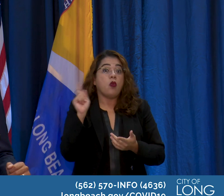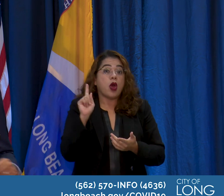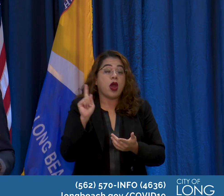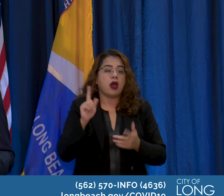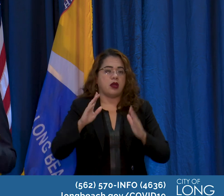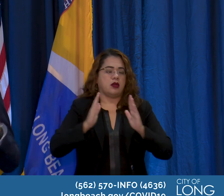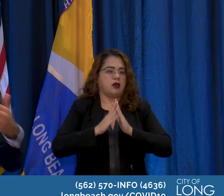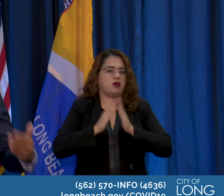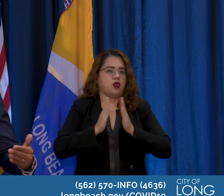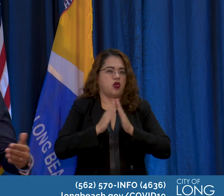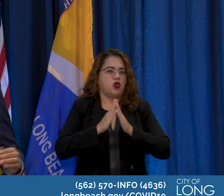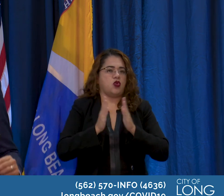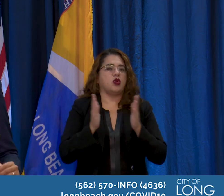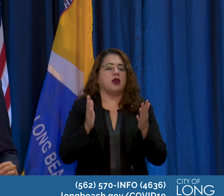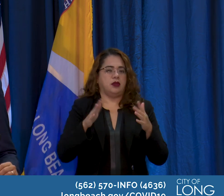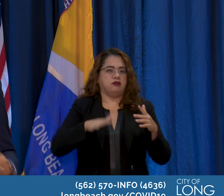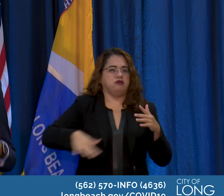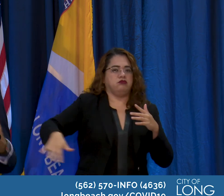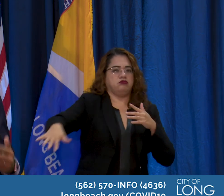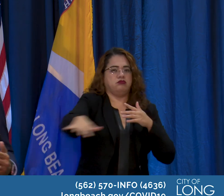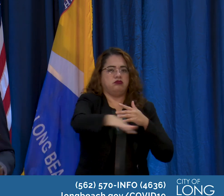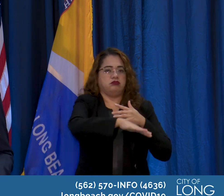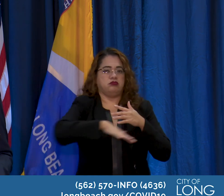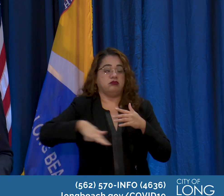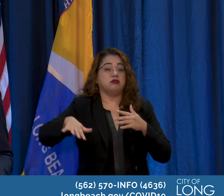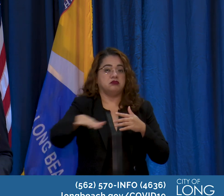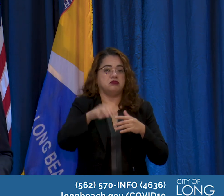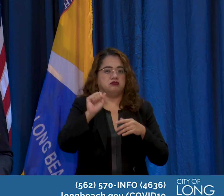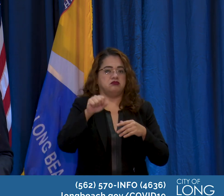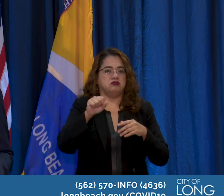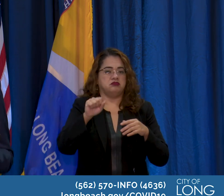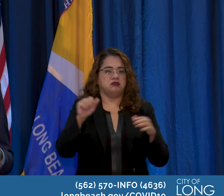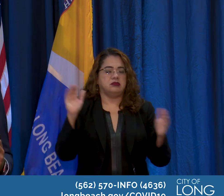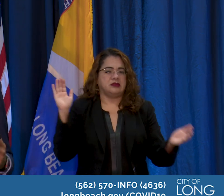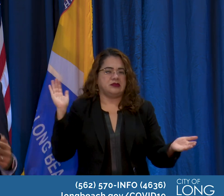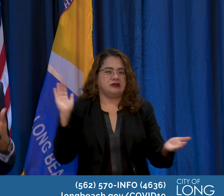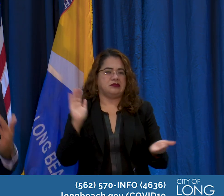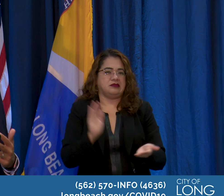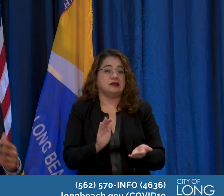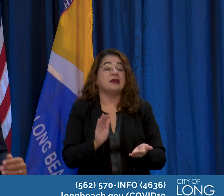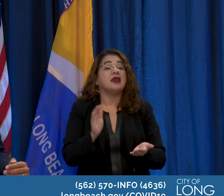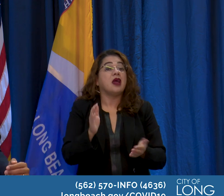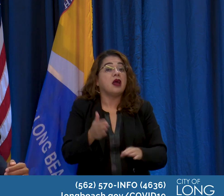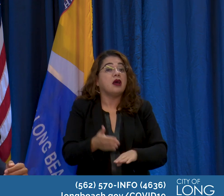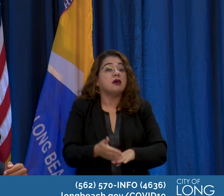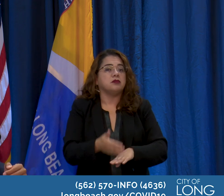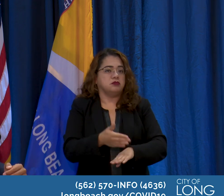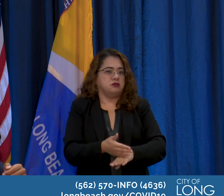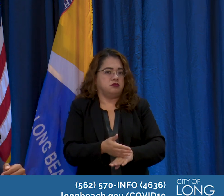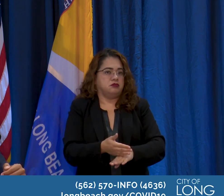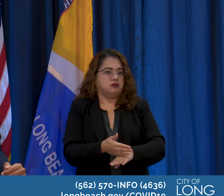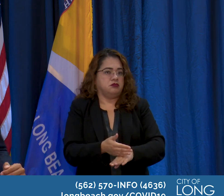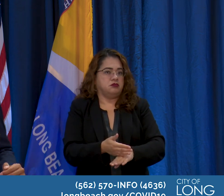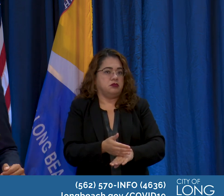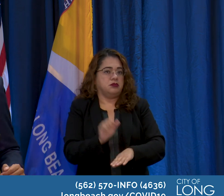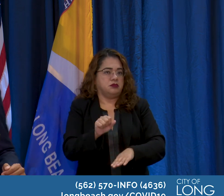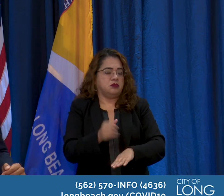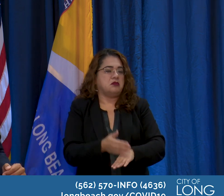And so while California continues to really show progress, we can't say the rest or the